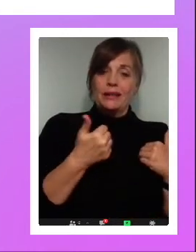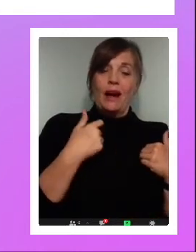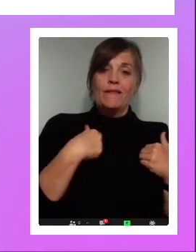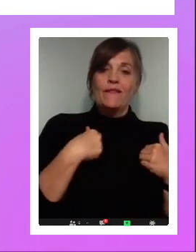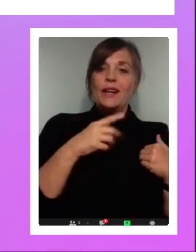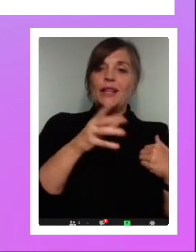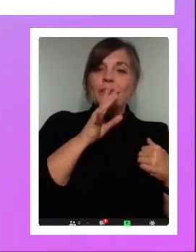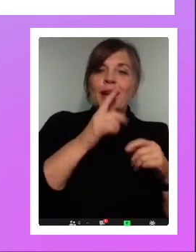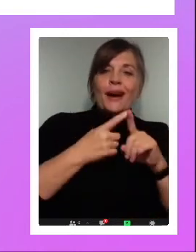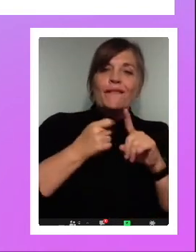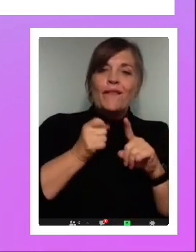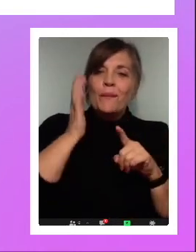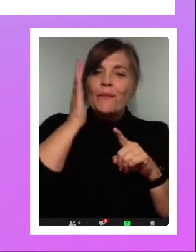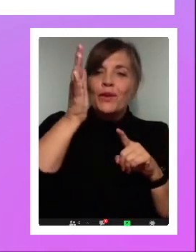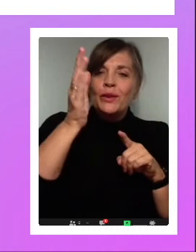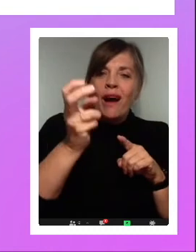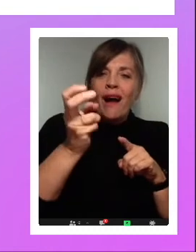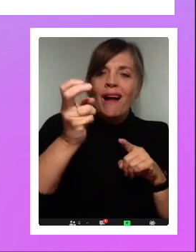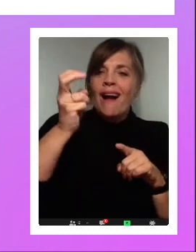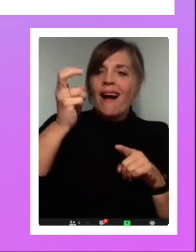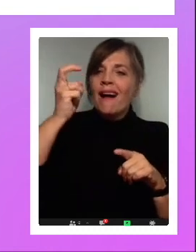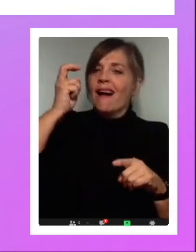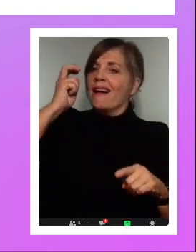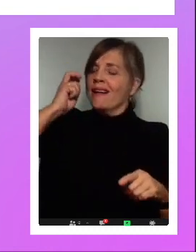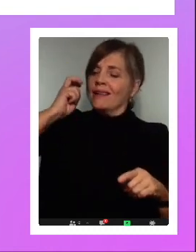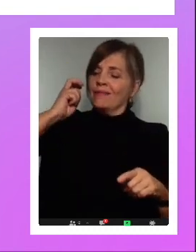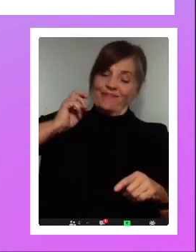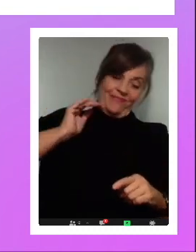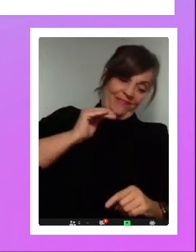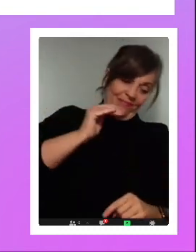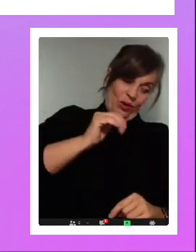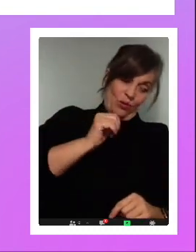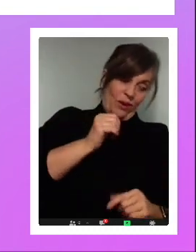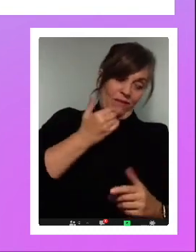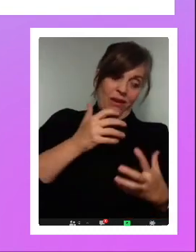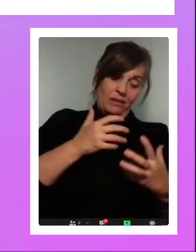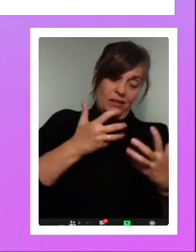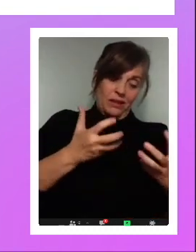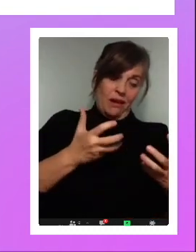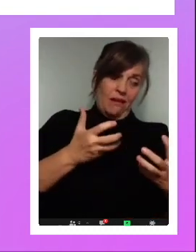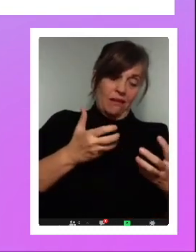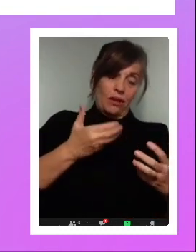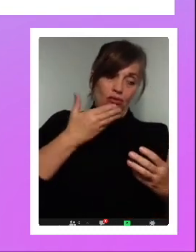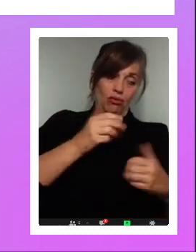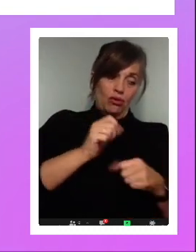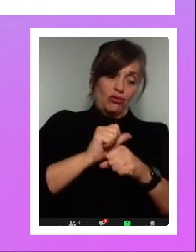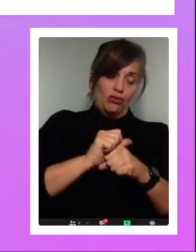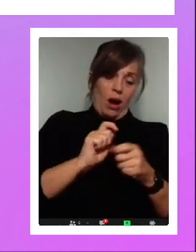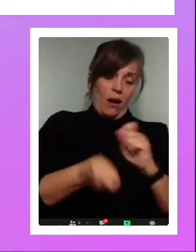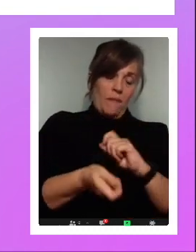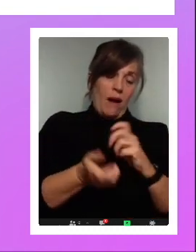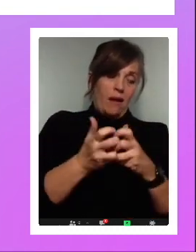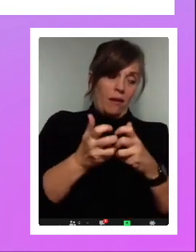that we had not done a very good job of accommodating people with disabilities